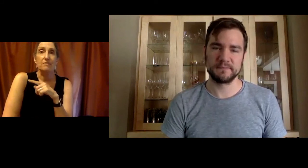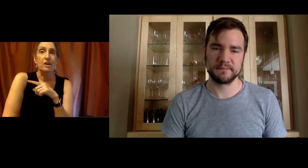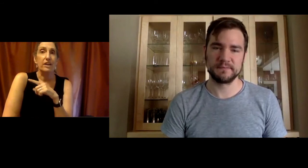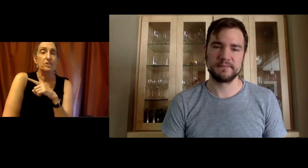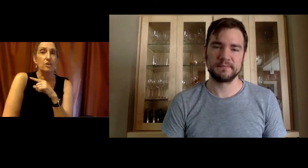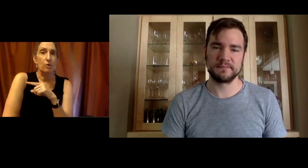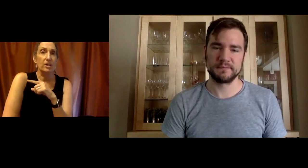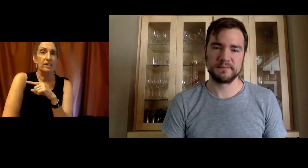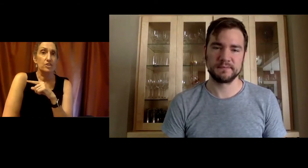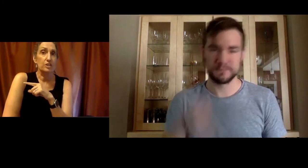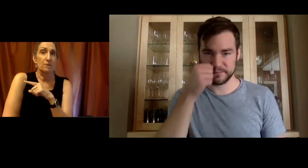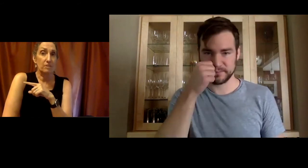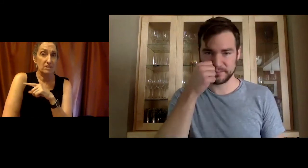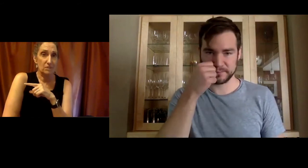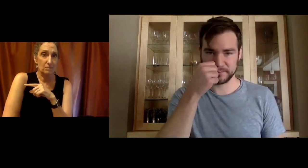I've gone out to the Oregon Shakespeare Festival